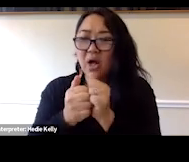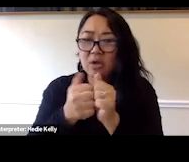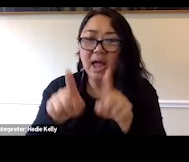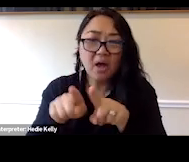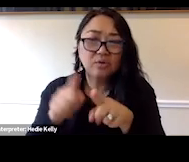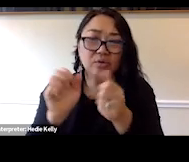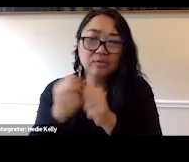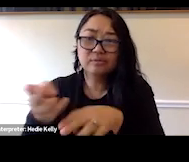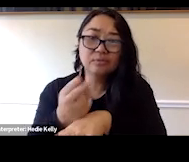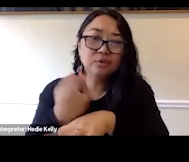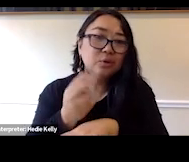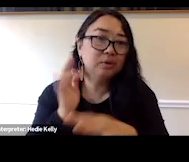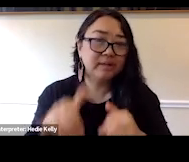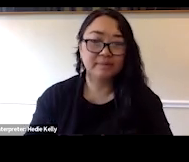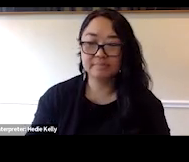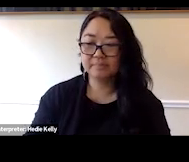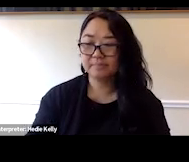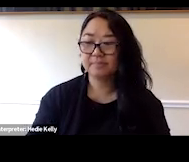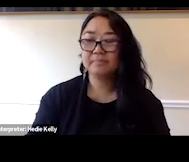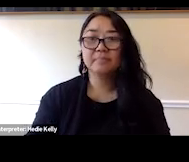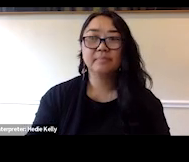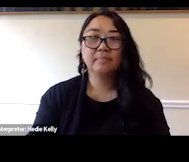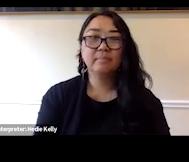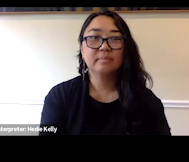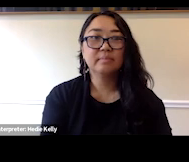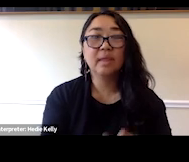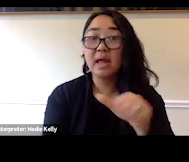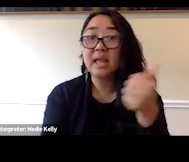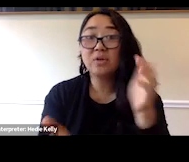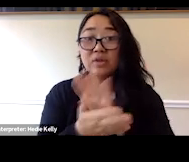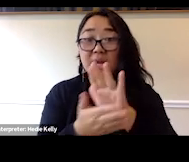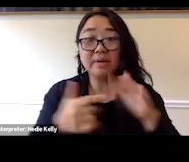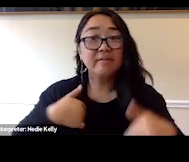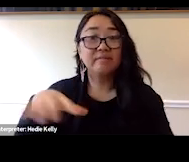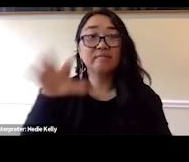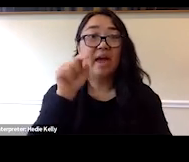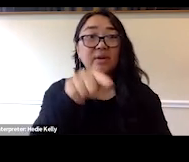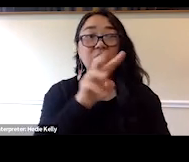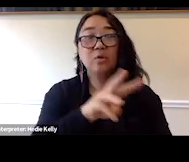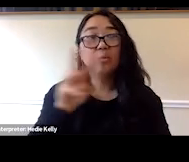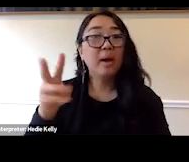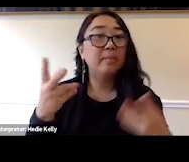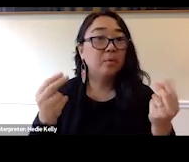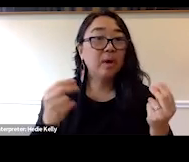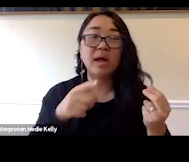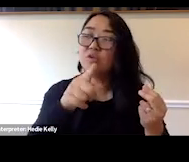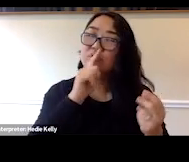There's another document that I found out here on the Web. Interestingly it is the overview